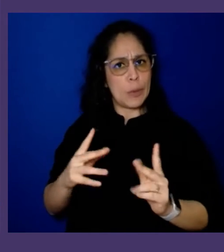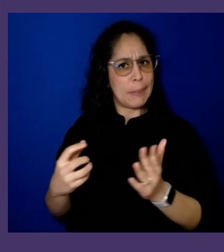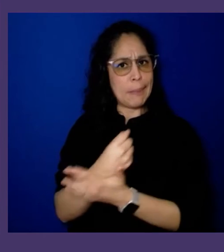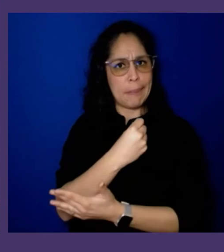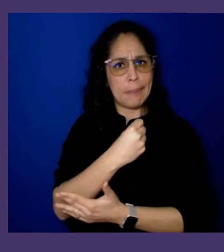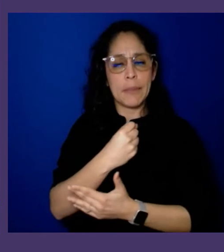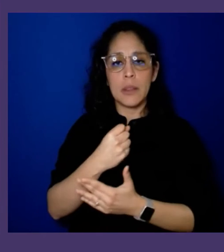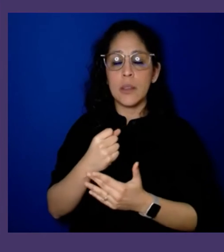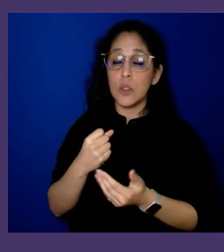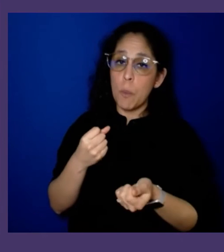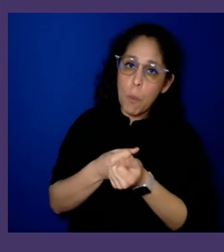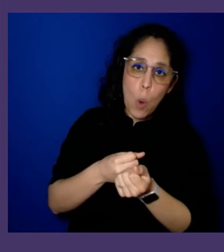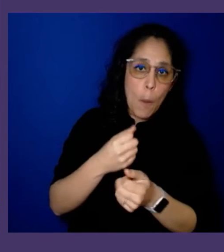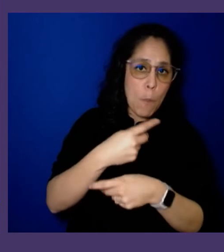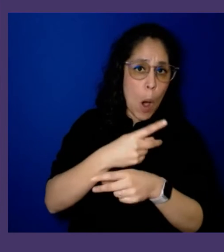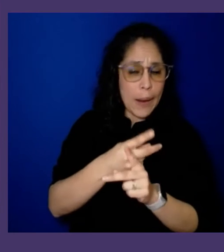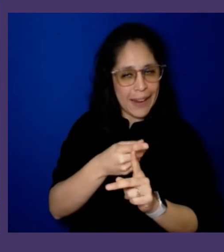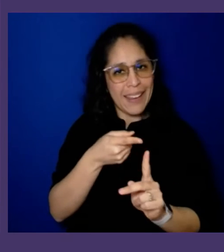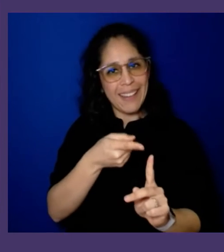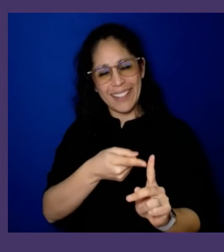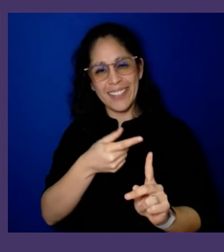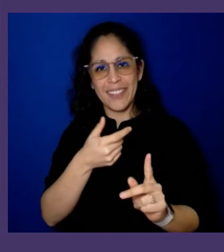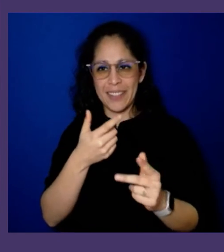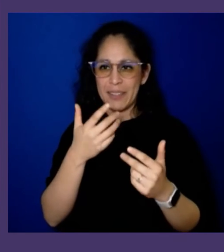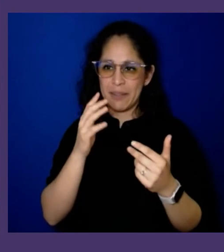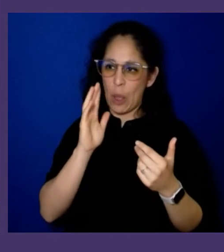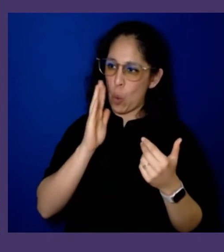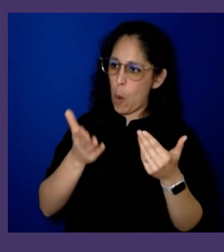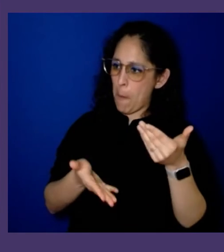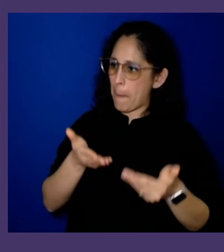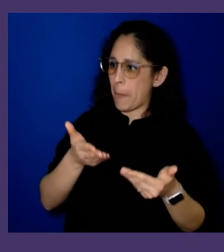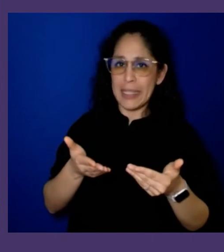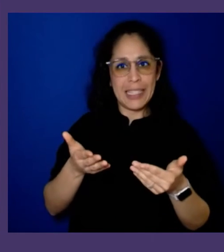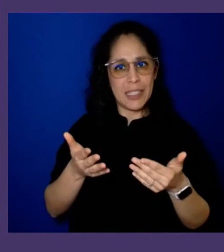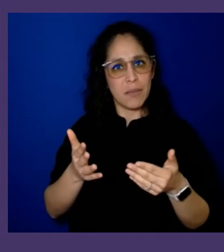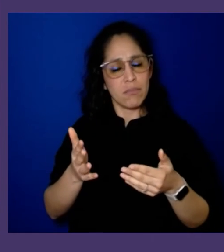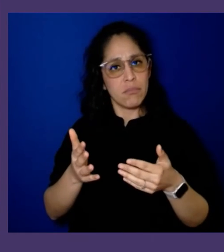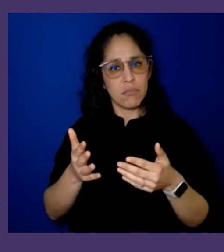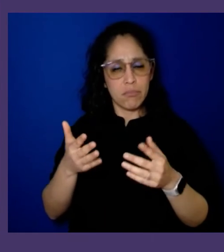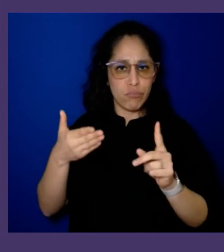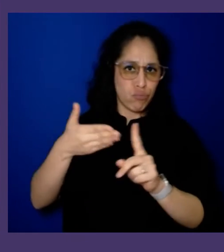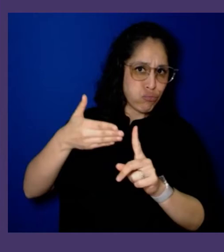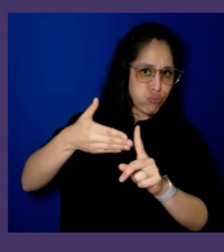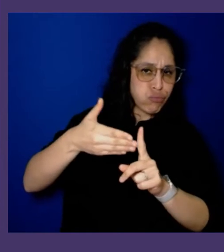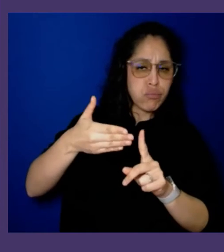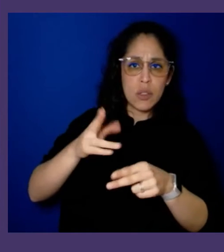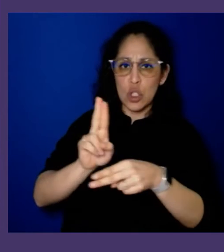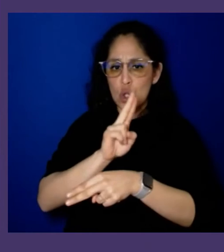is likely going to be widely used in the coming years be neuroinclusive.